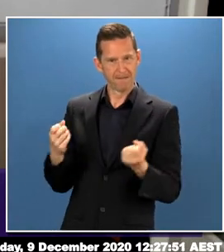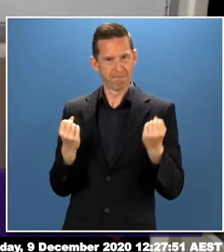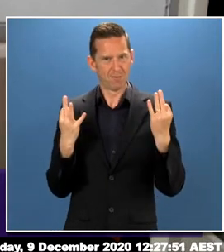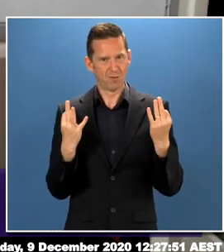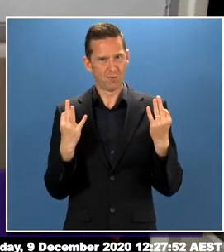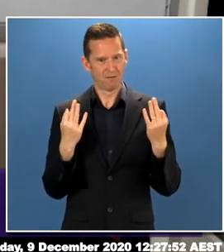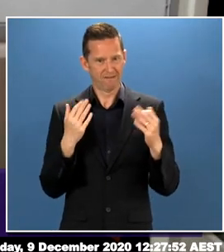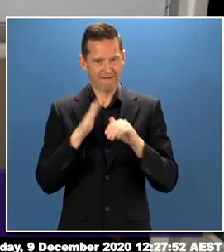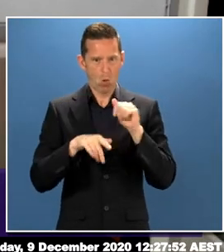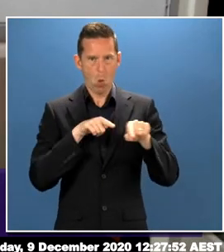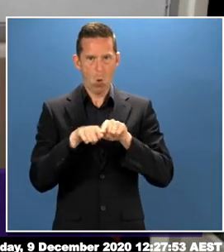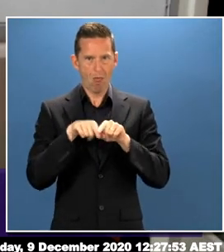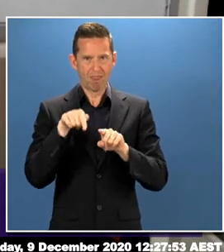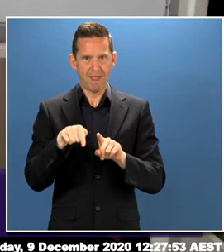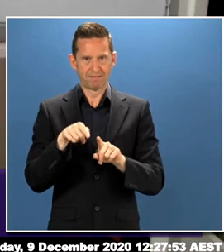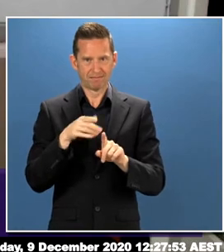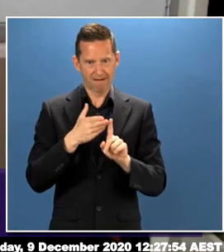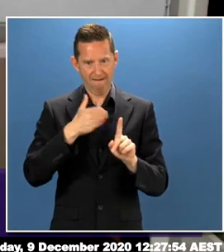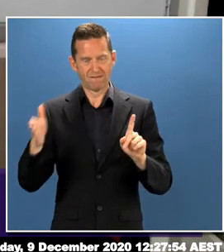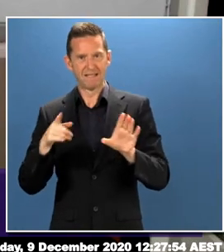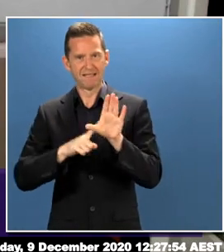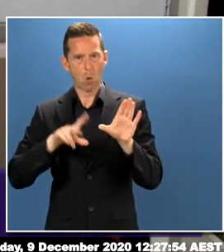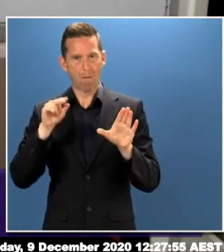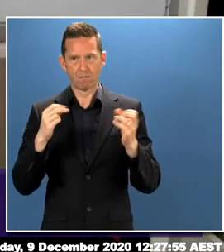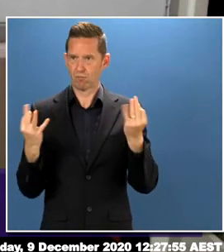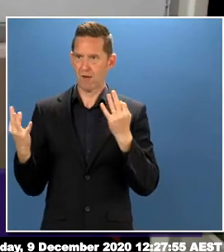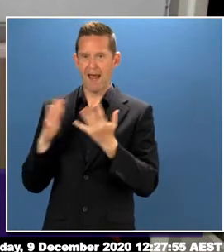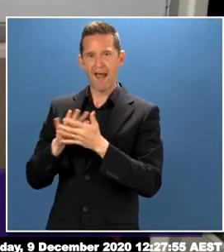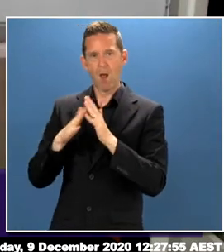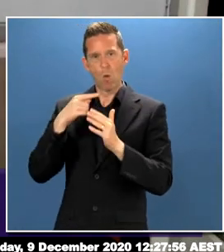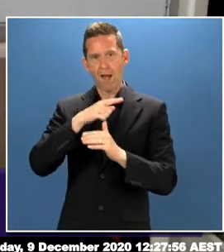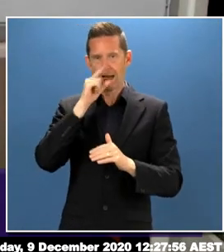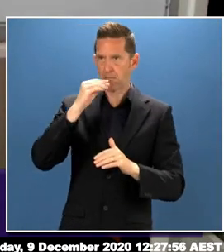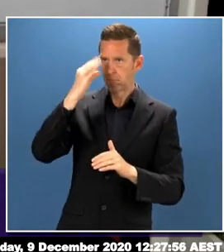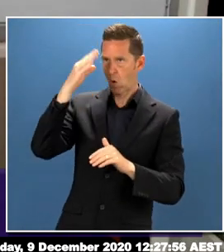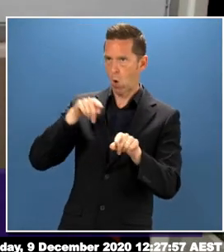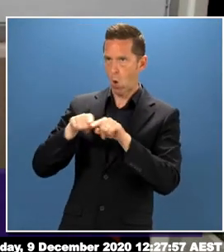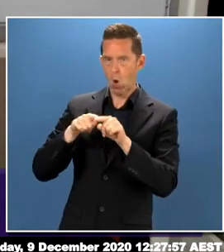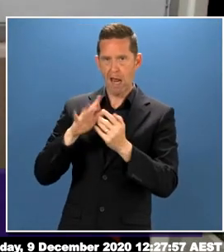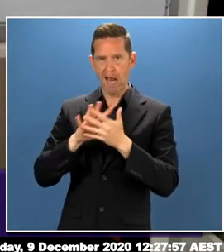on post-year 12. There isn't anywhere for them to learn those natural skills of adolescence that